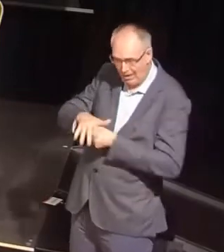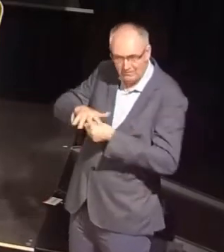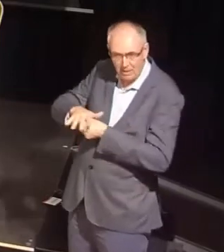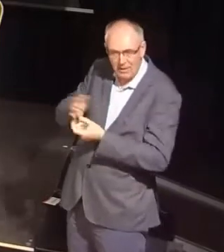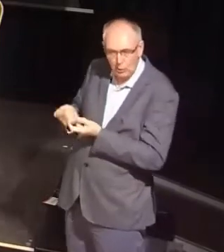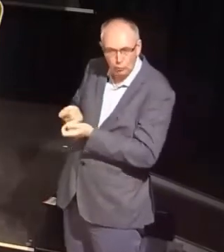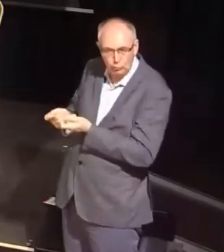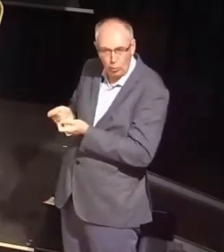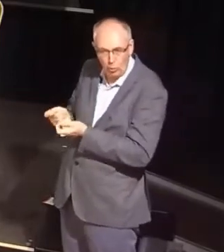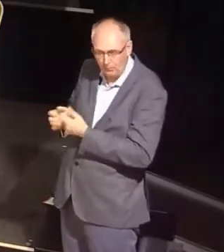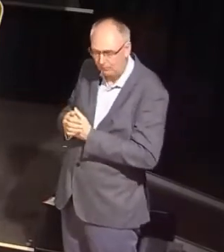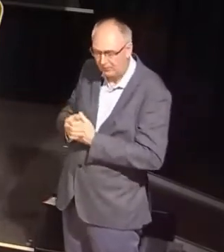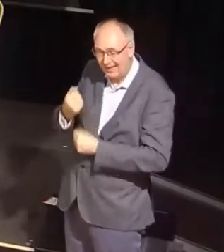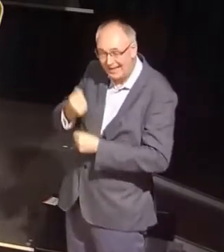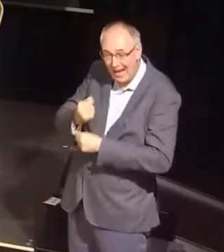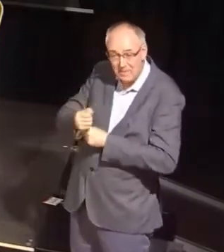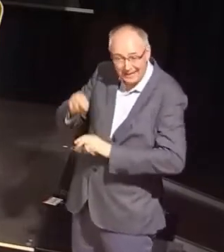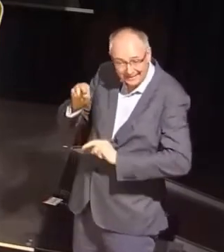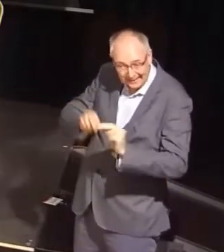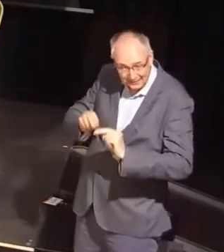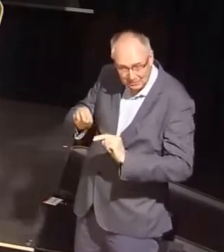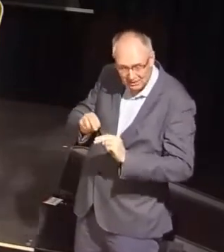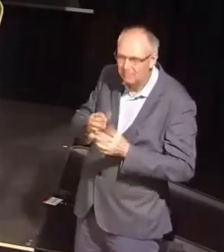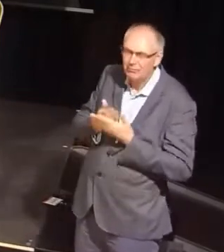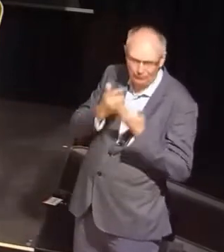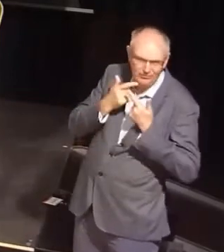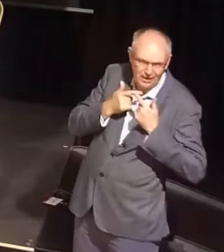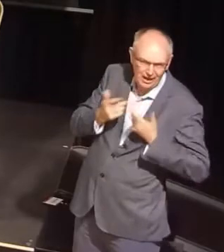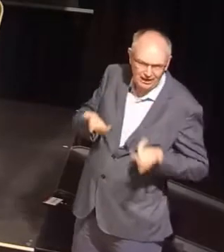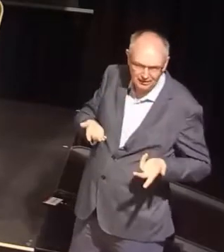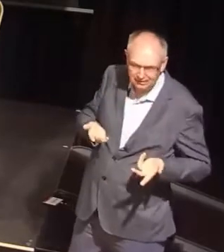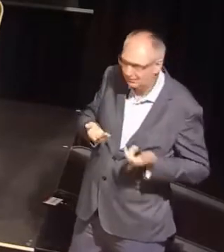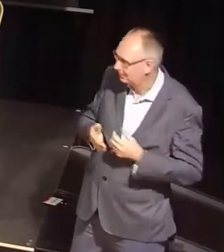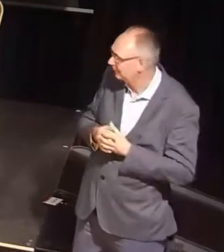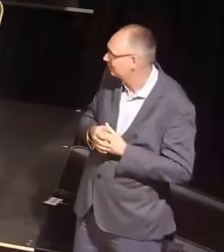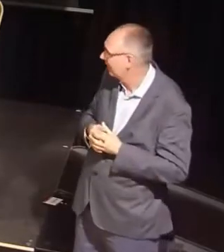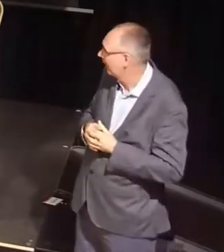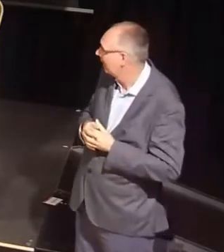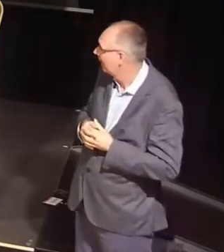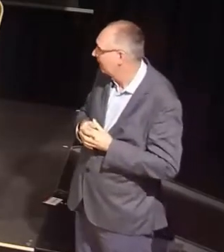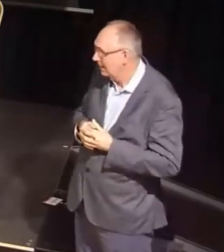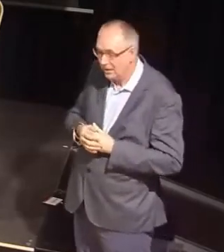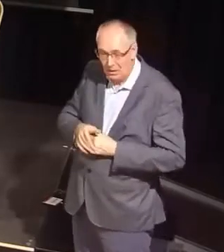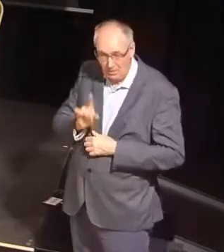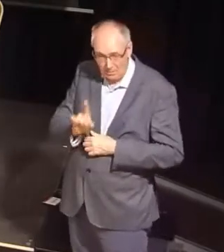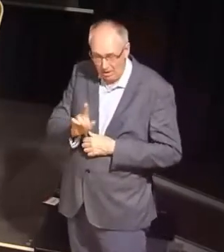Gaming assessments are always the most fun to do, as you can all imagine. But even when I'm not covering gaming,